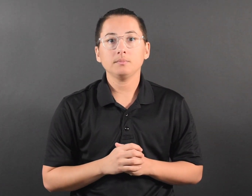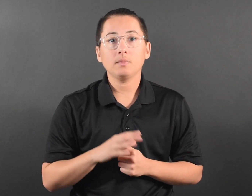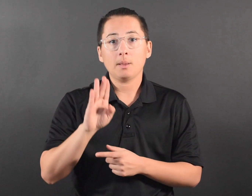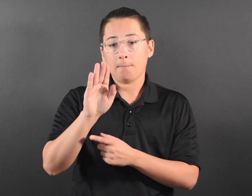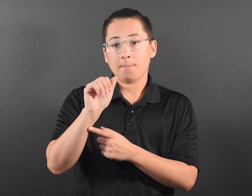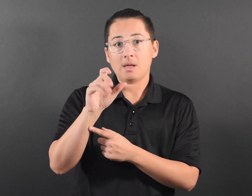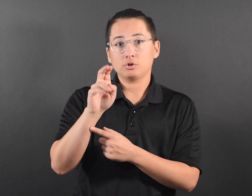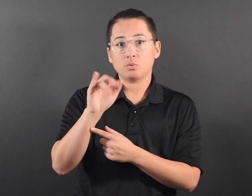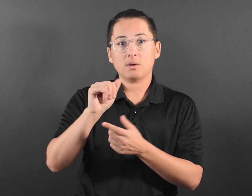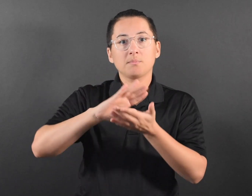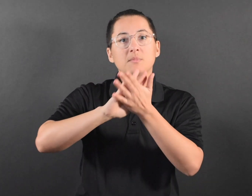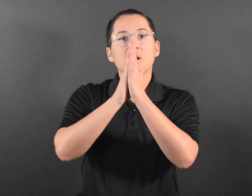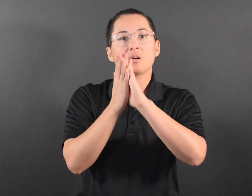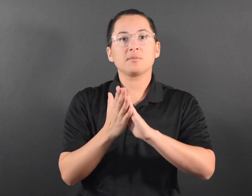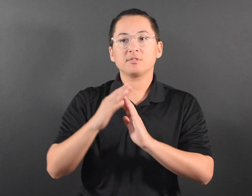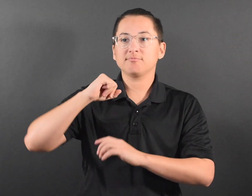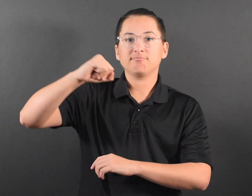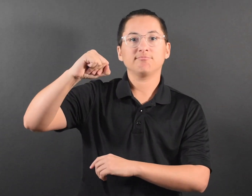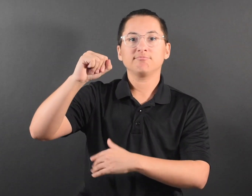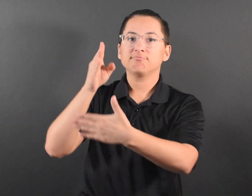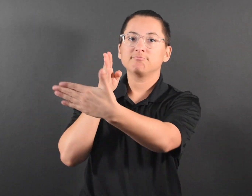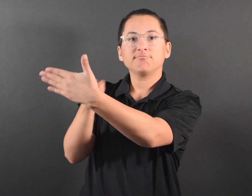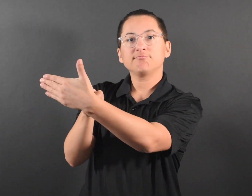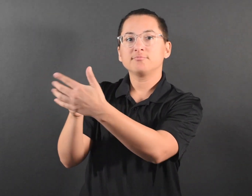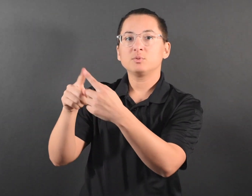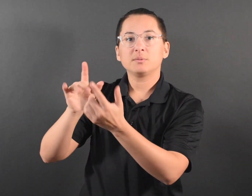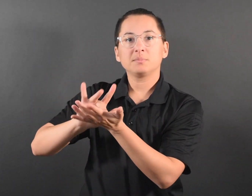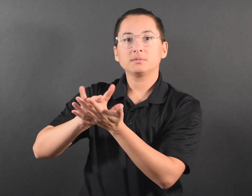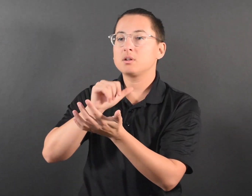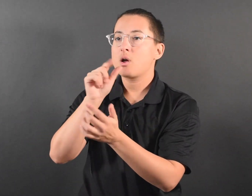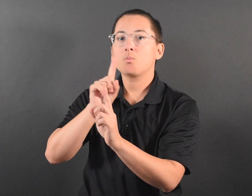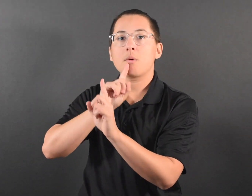Bacteria that become resistant to antibiotic medications